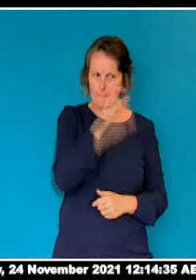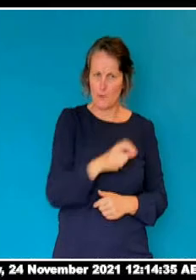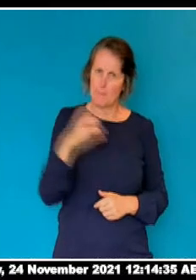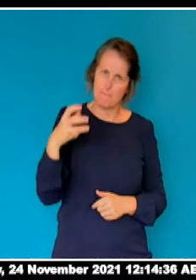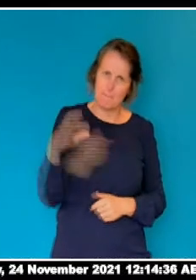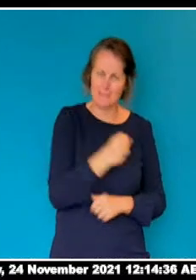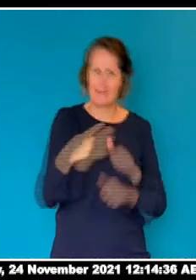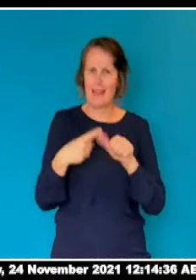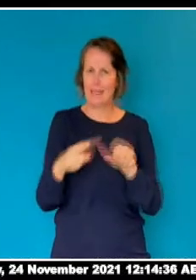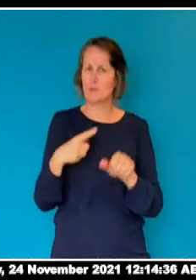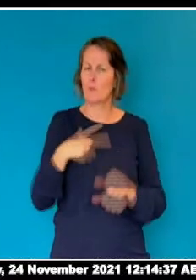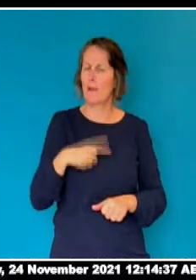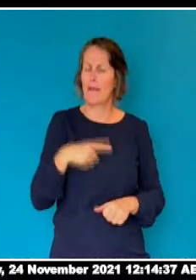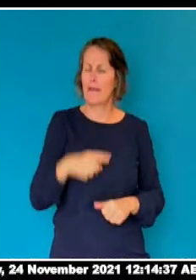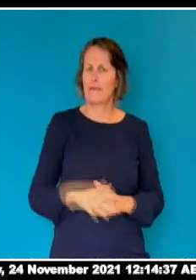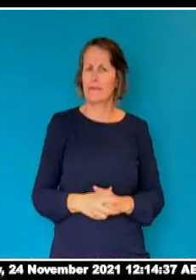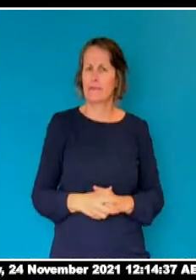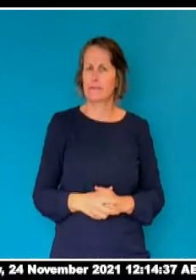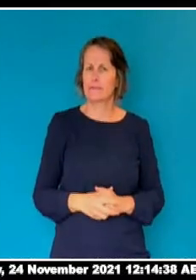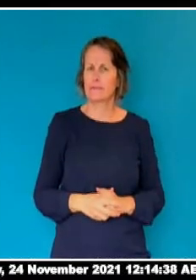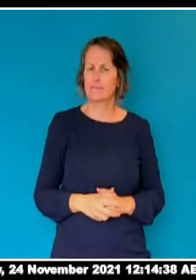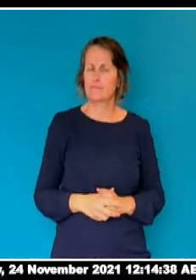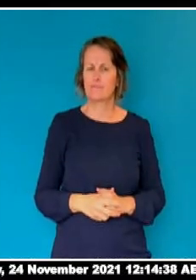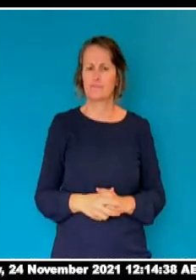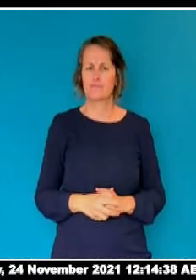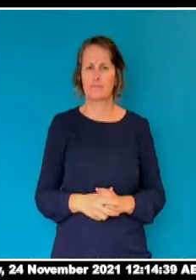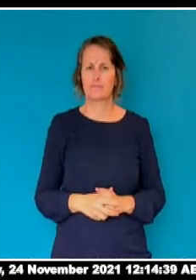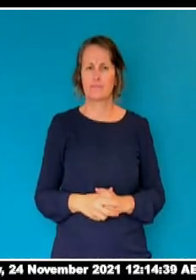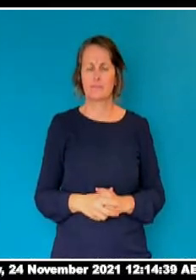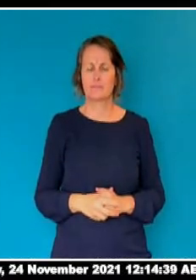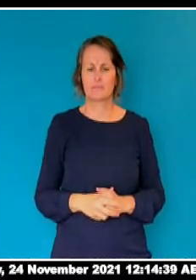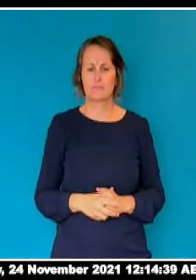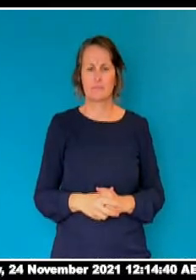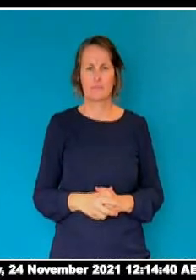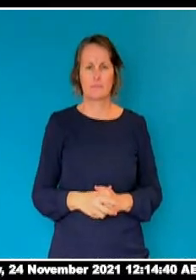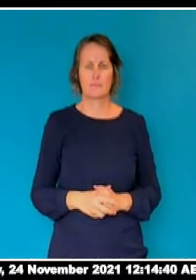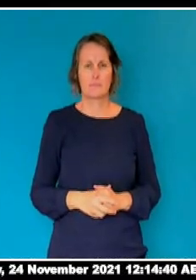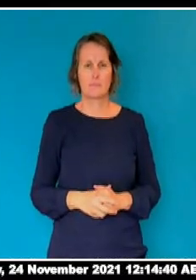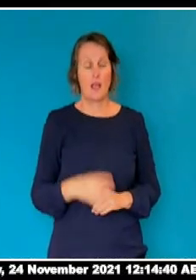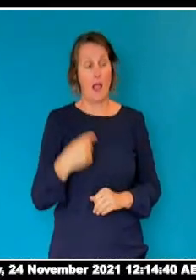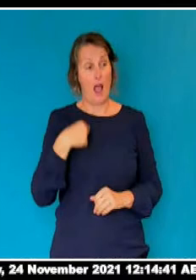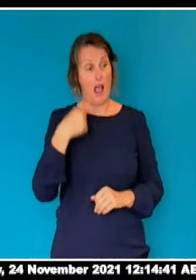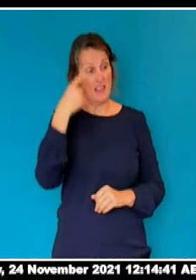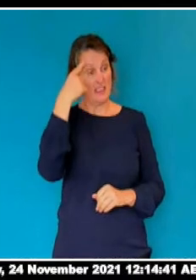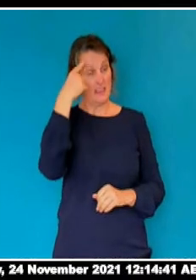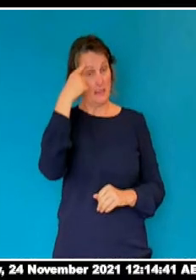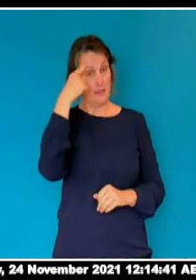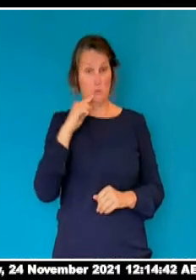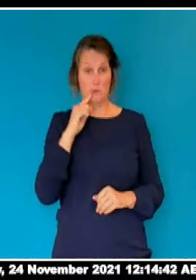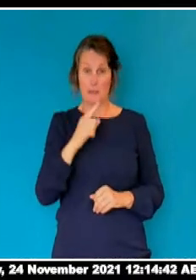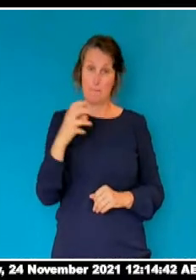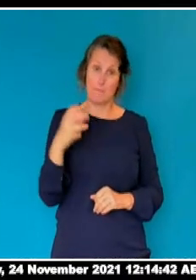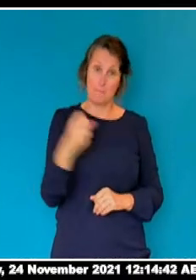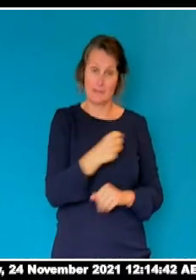I think the thinking for having that there was so that we would